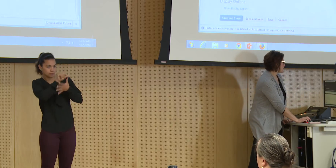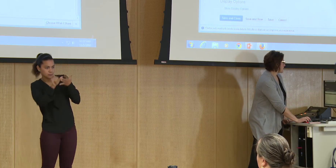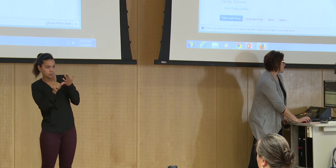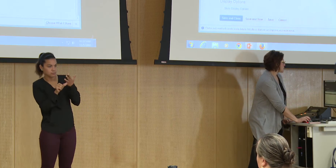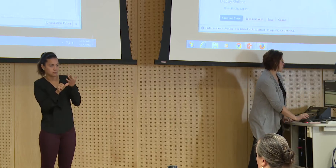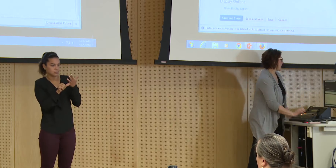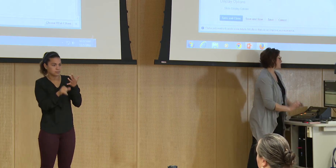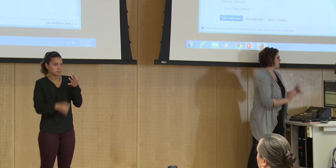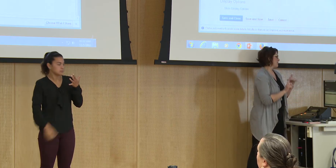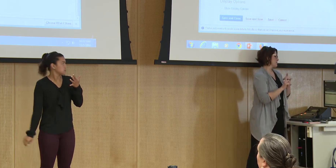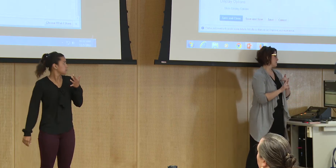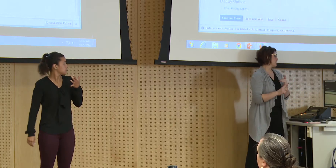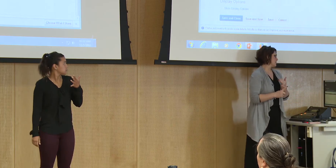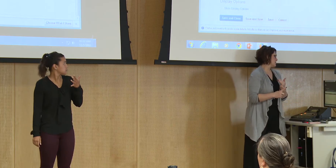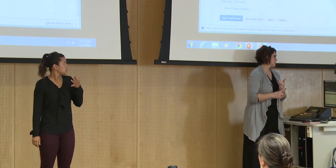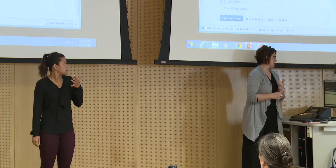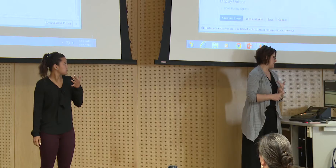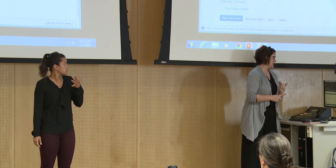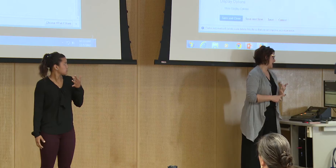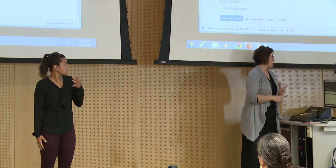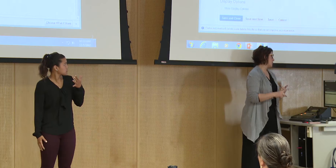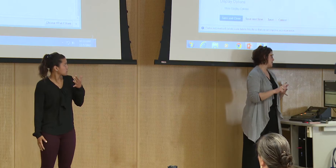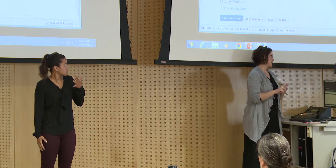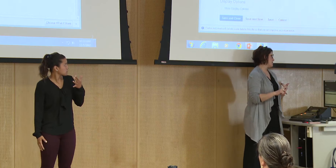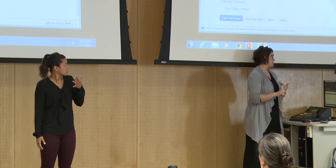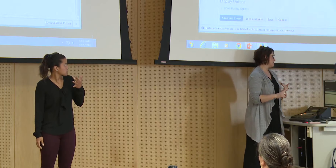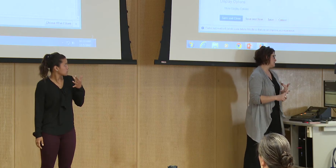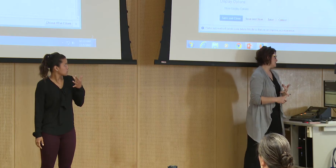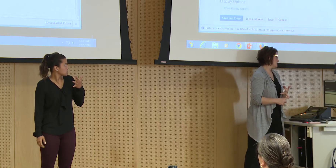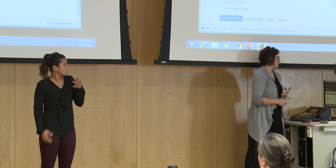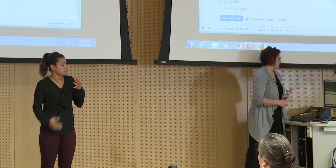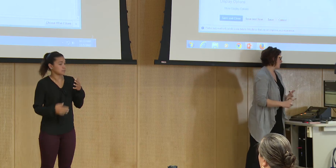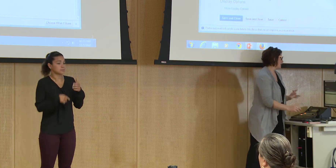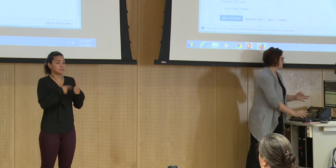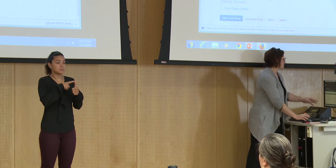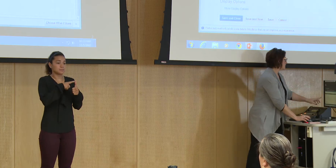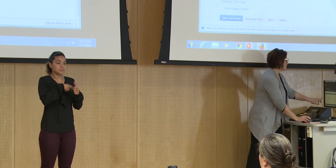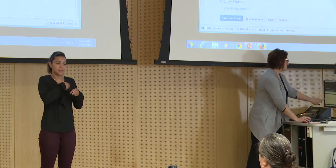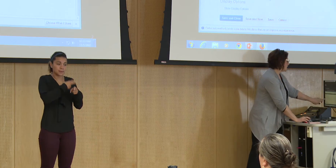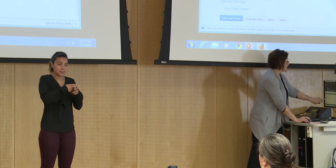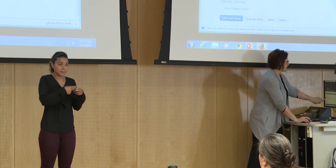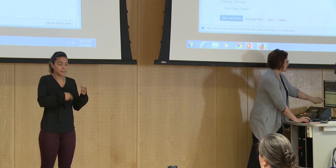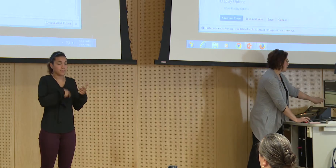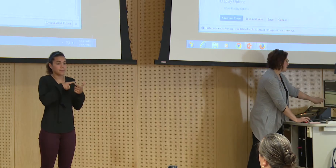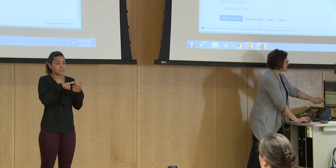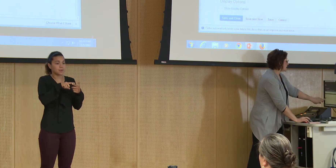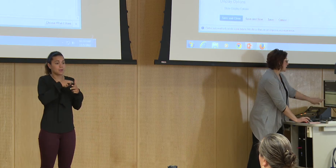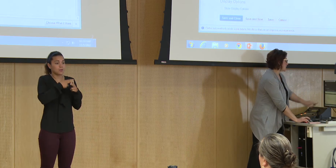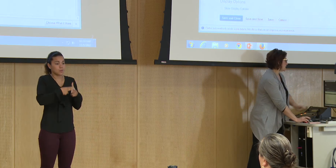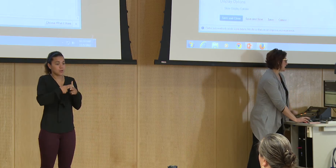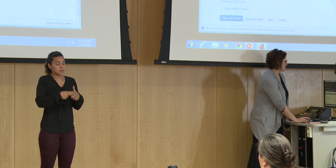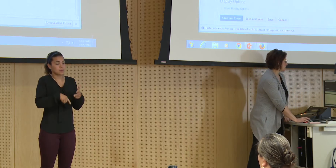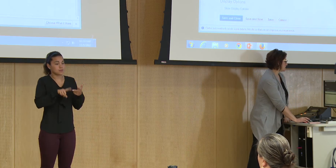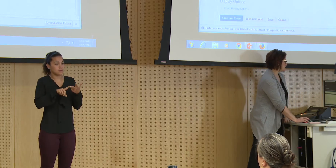So I did my category name, my weight and how I want it to calculate.